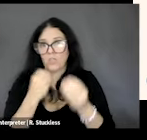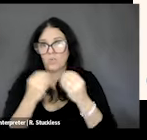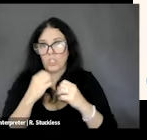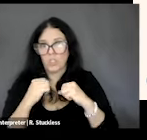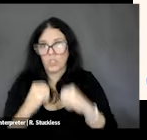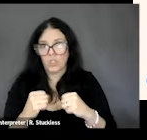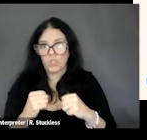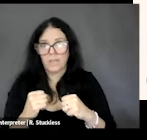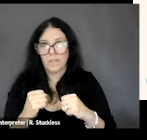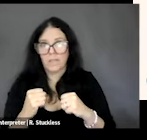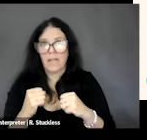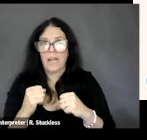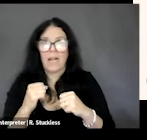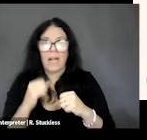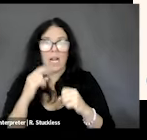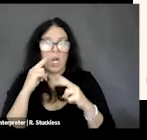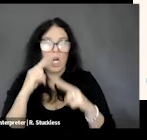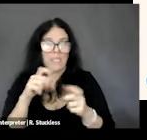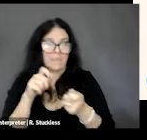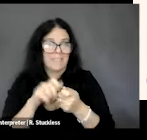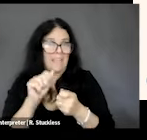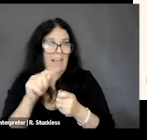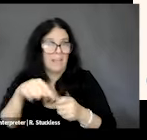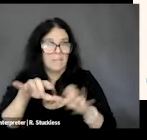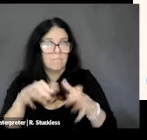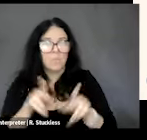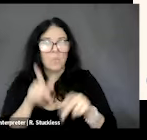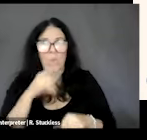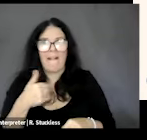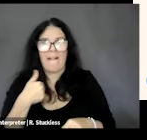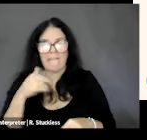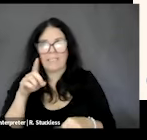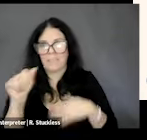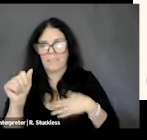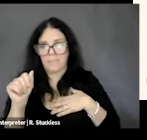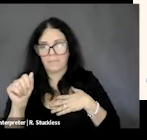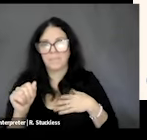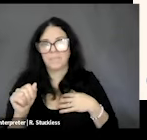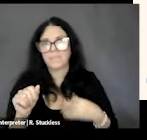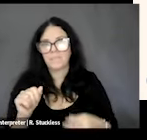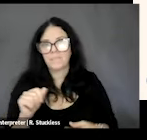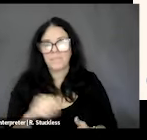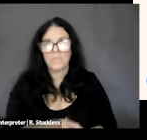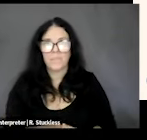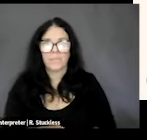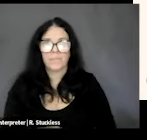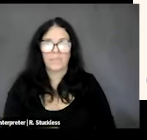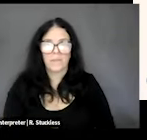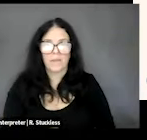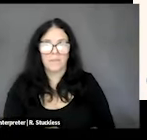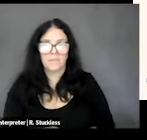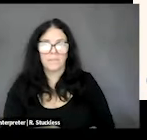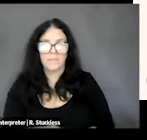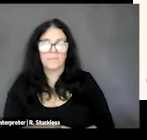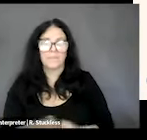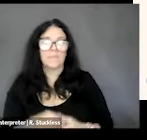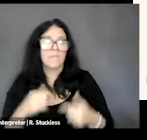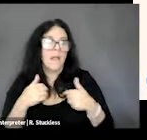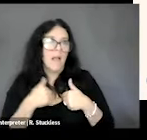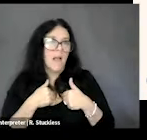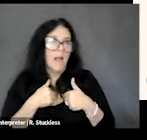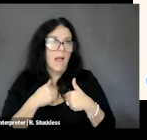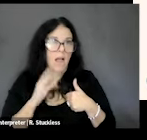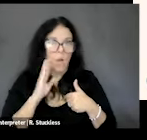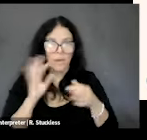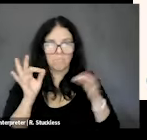looked specifically at people with disabilities, and I'm going to share a bit of